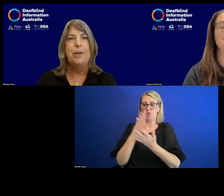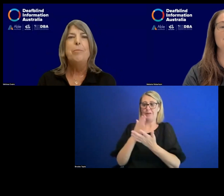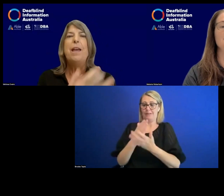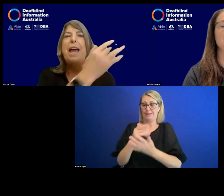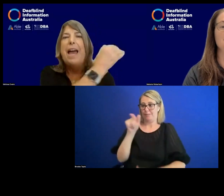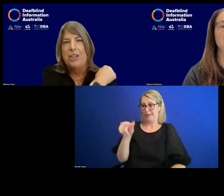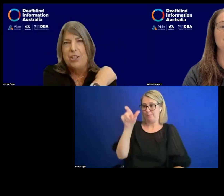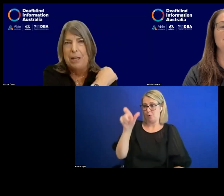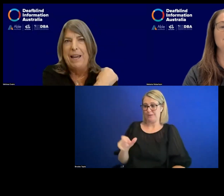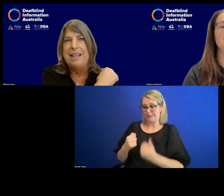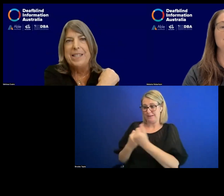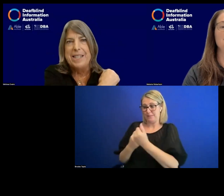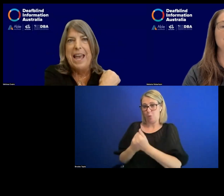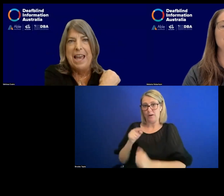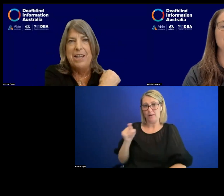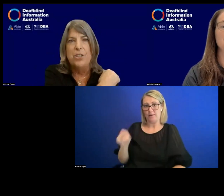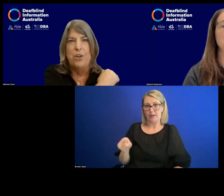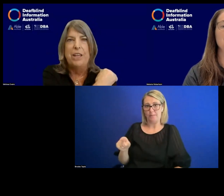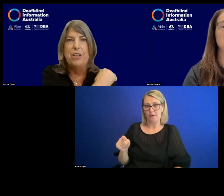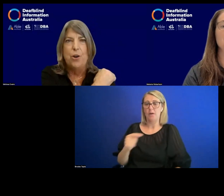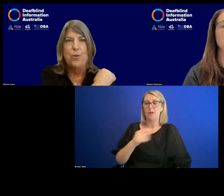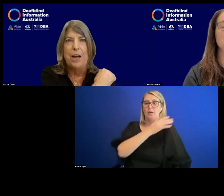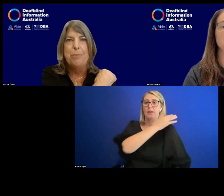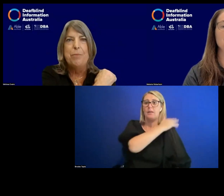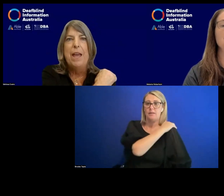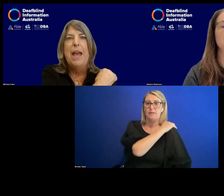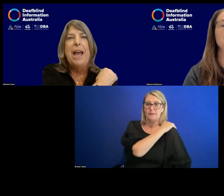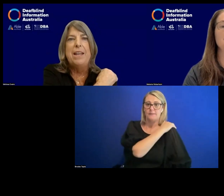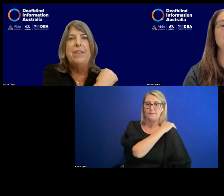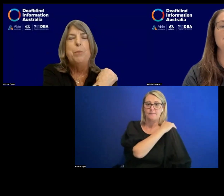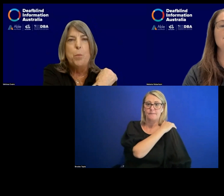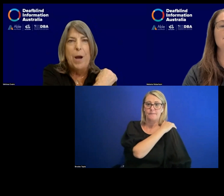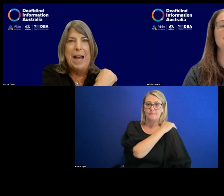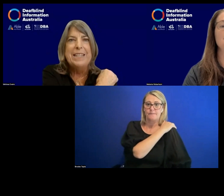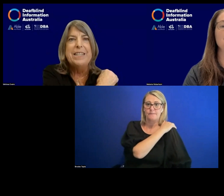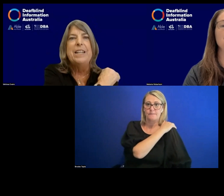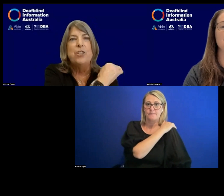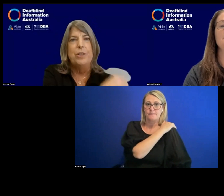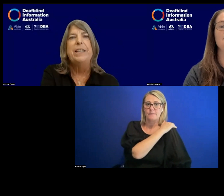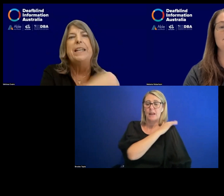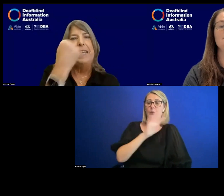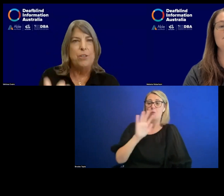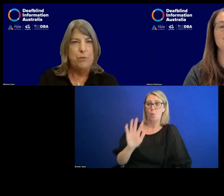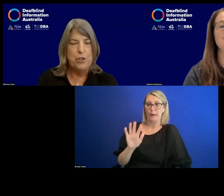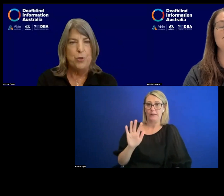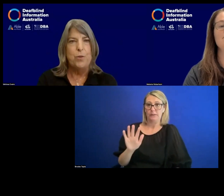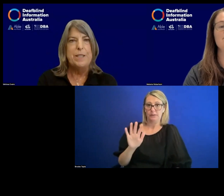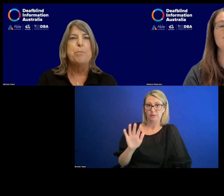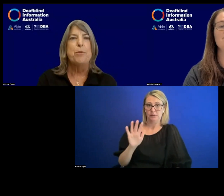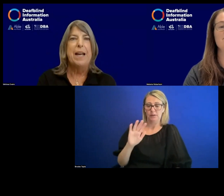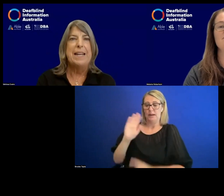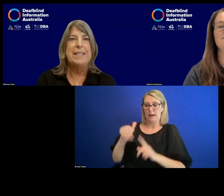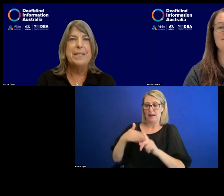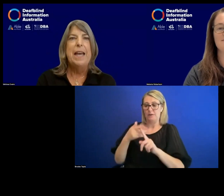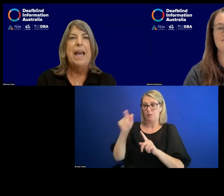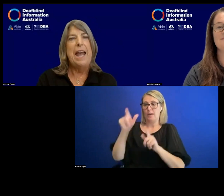them actually places their hand on their shoulder and then we wait until the individual reciprocates